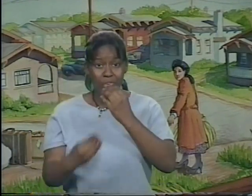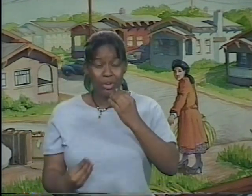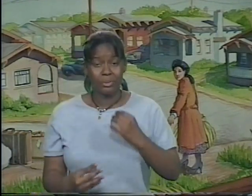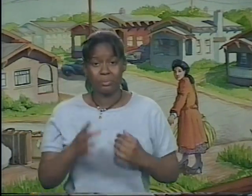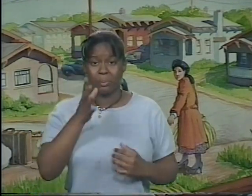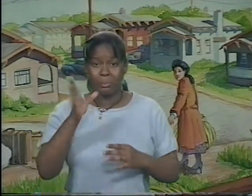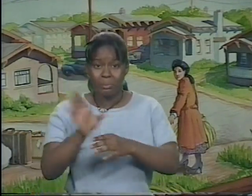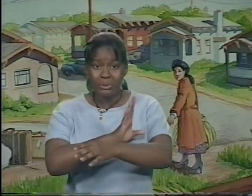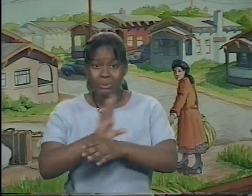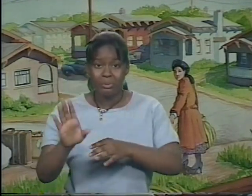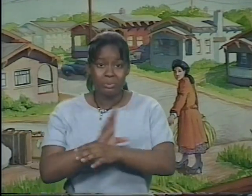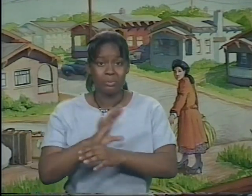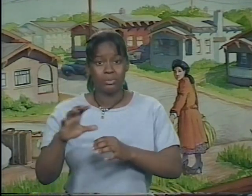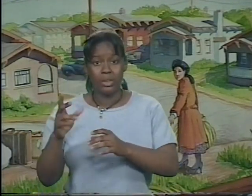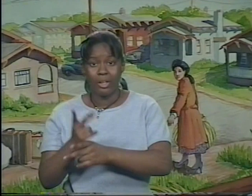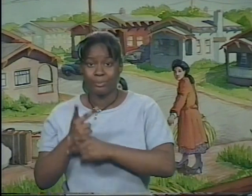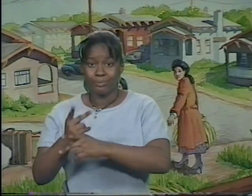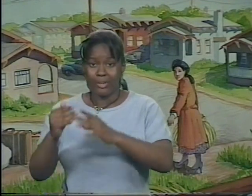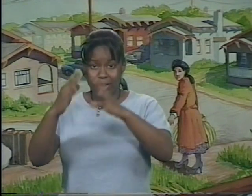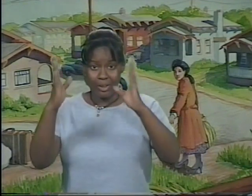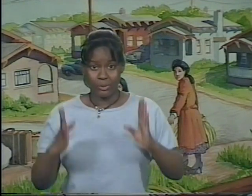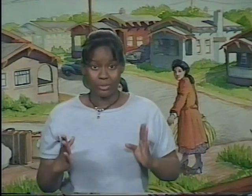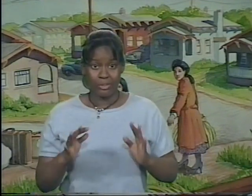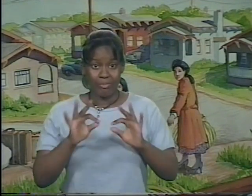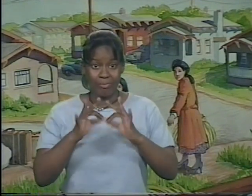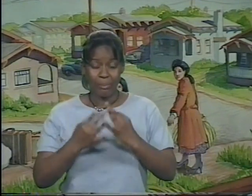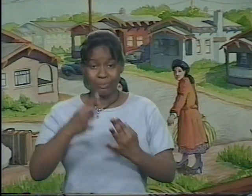Papa was gone and Mama was too busy to care for it.